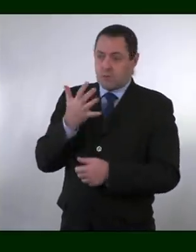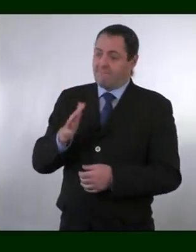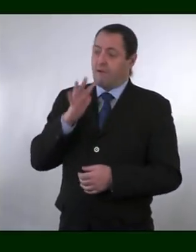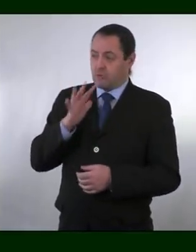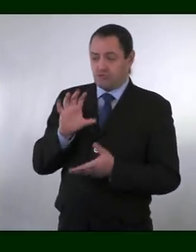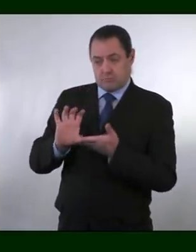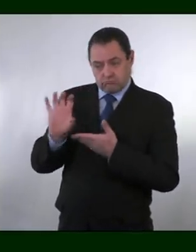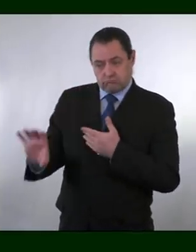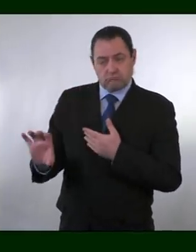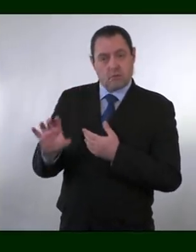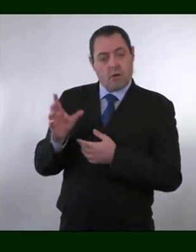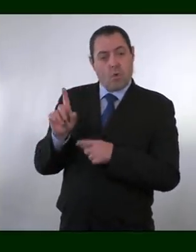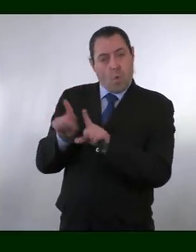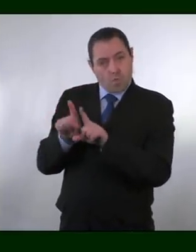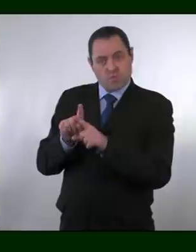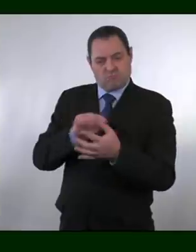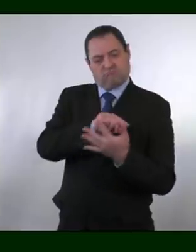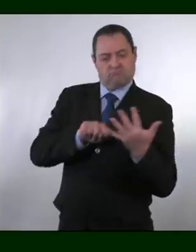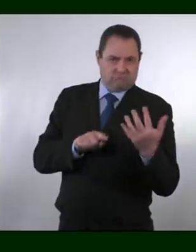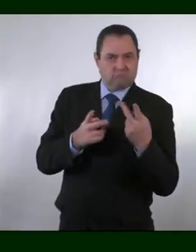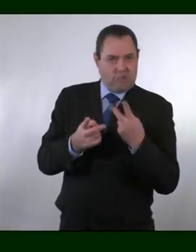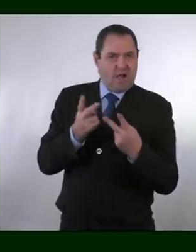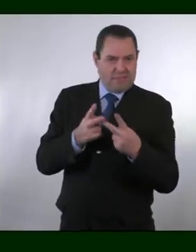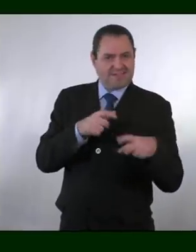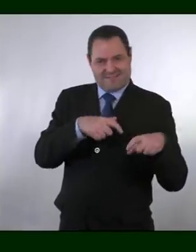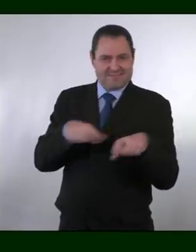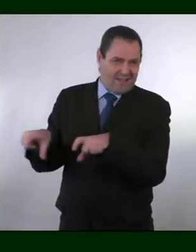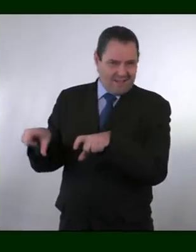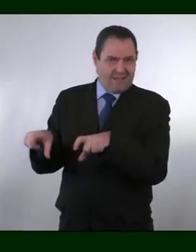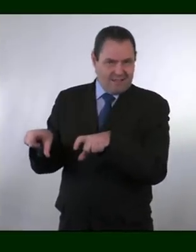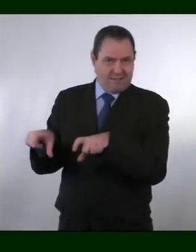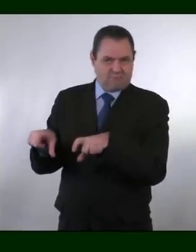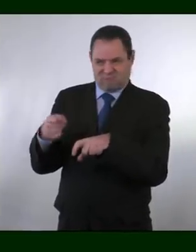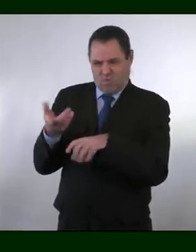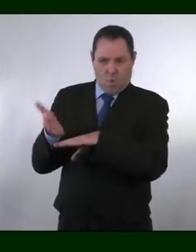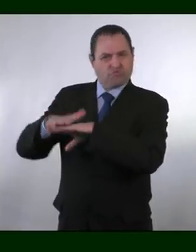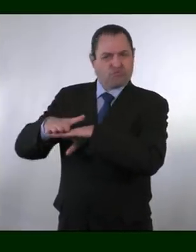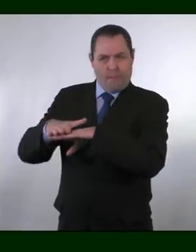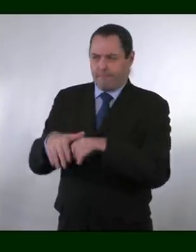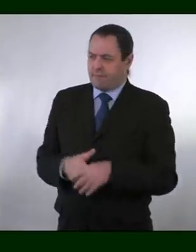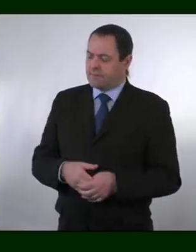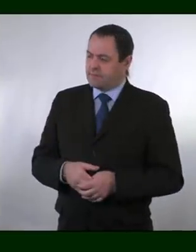in addition to all the other benefits and support that we give. I think it is a reasonable package.